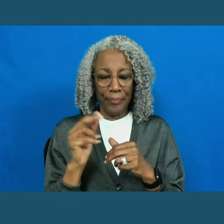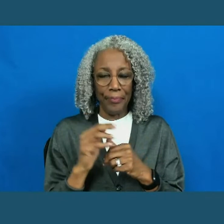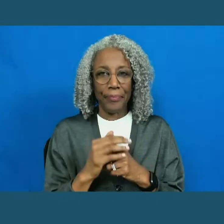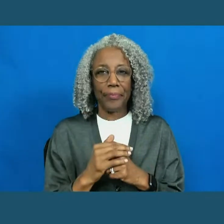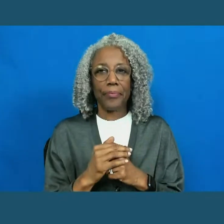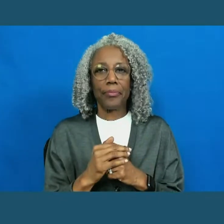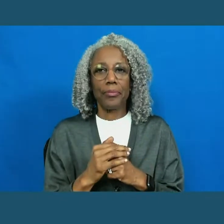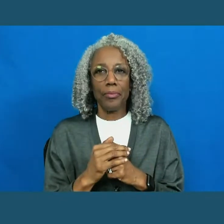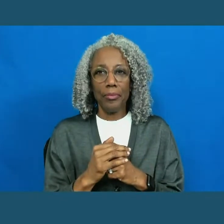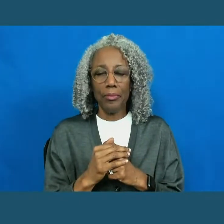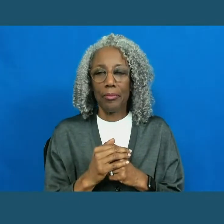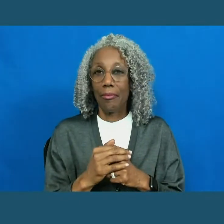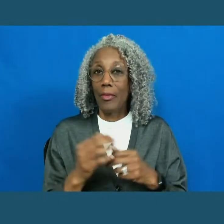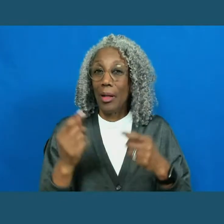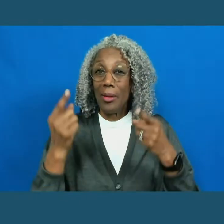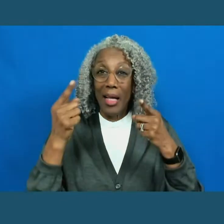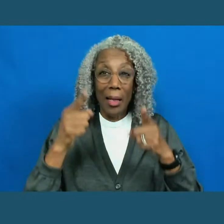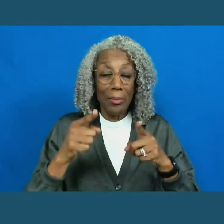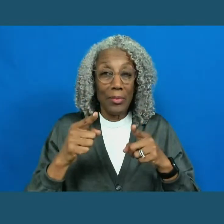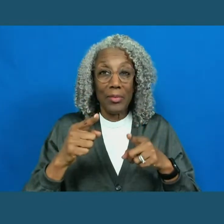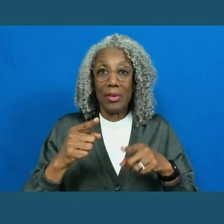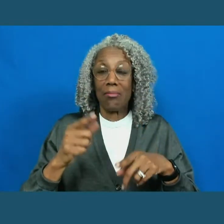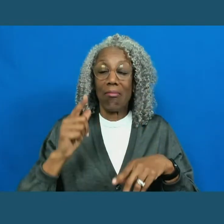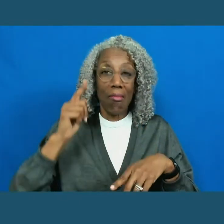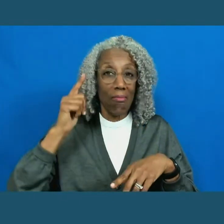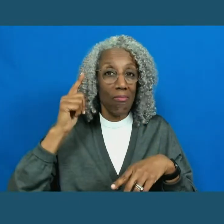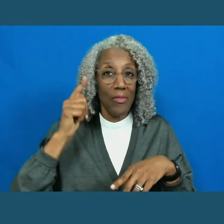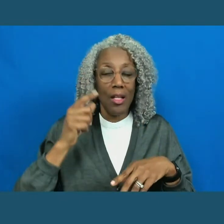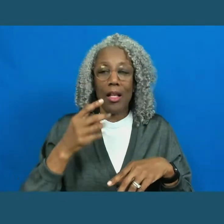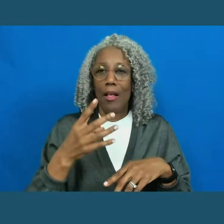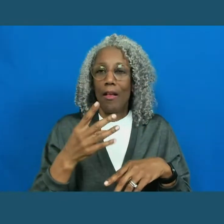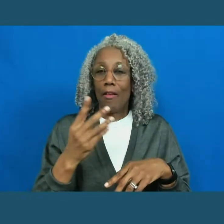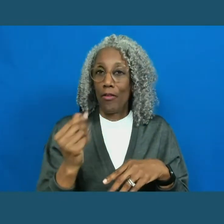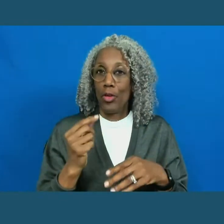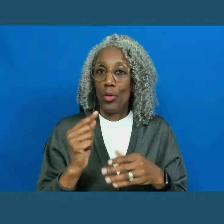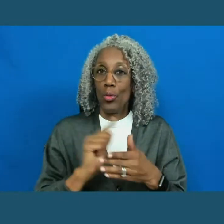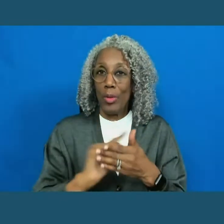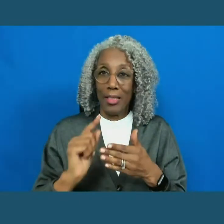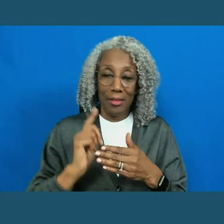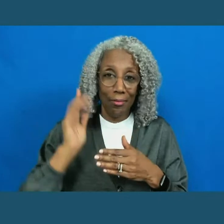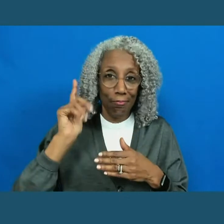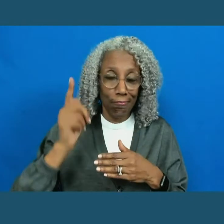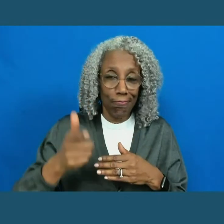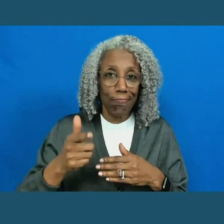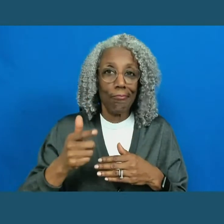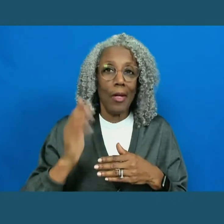an additional person within the building. And so what will